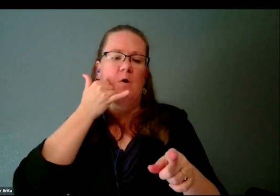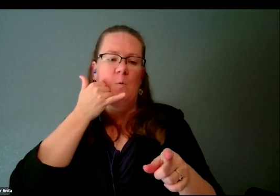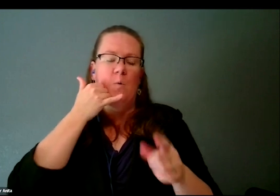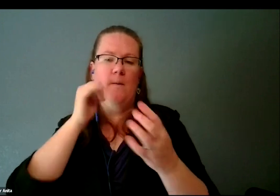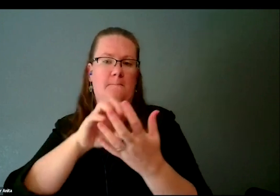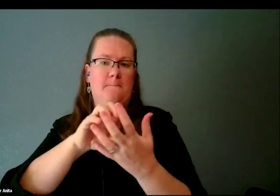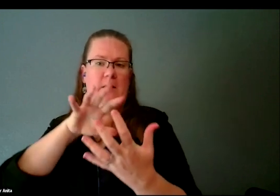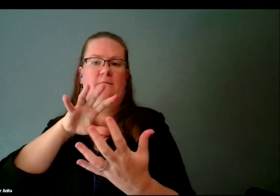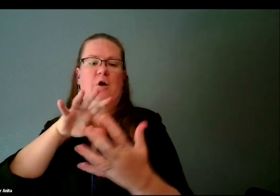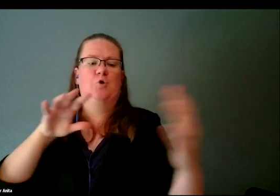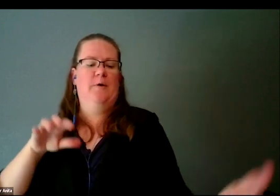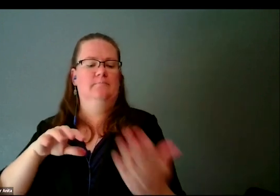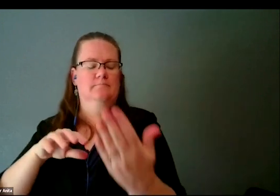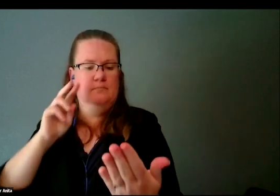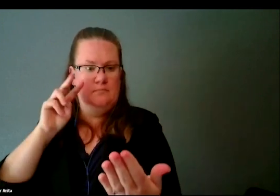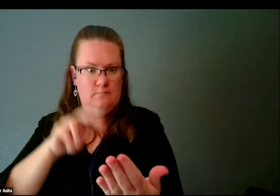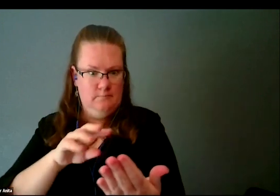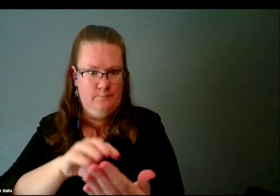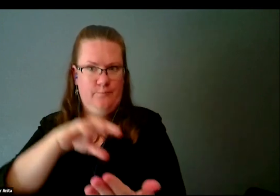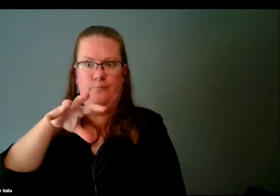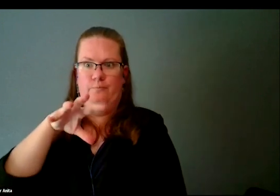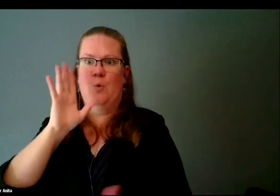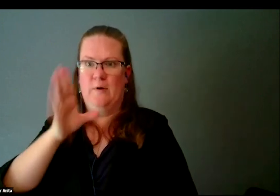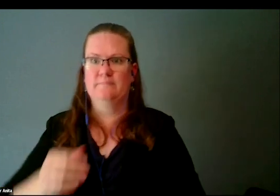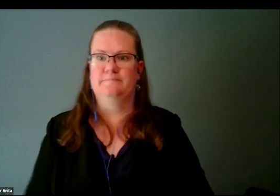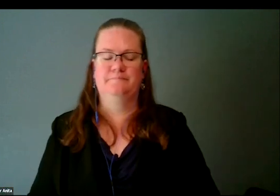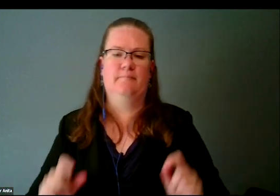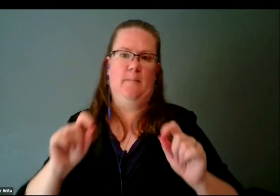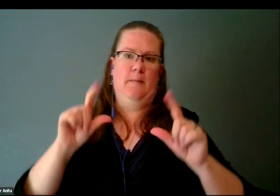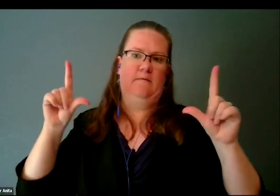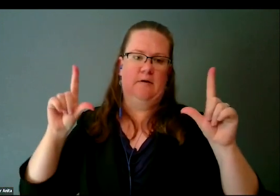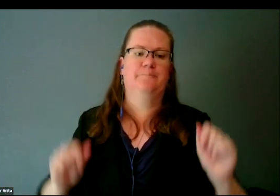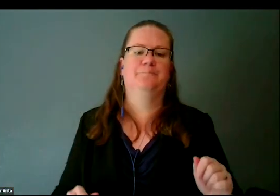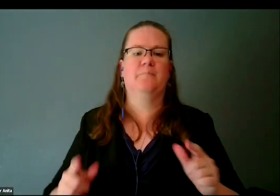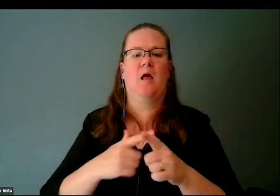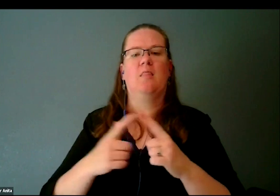and use it as a magnifier. Then, finally, there is a spiral galaxy image